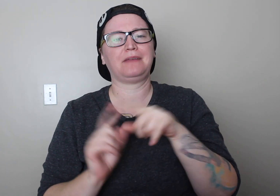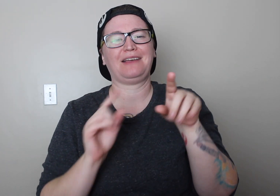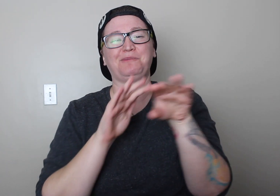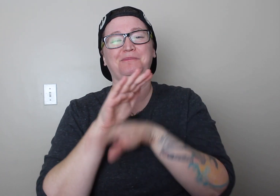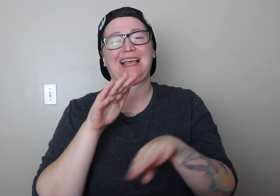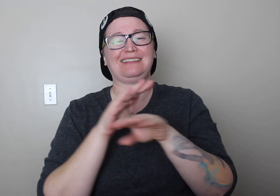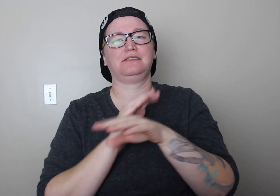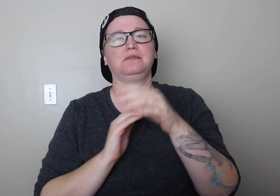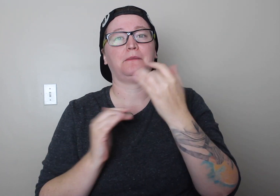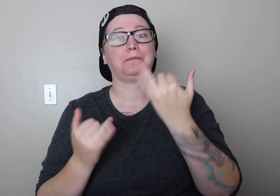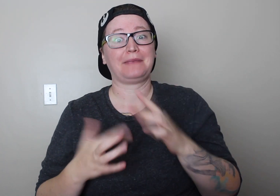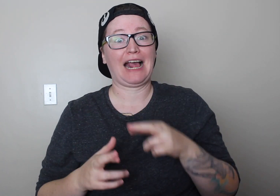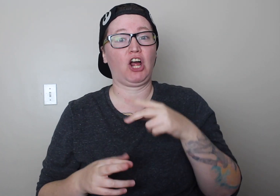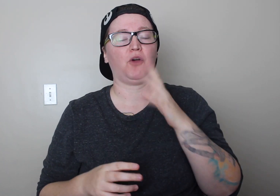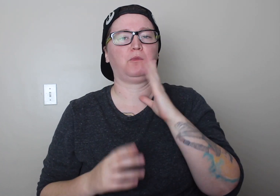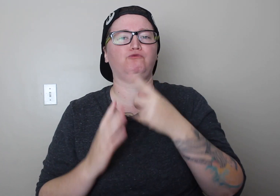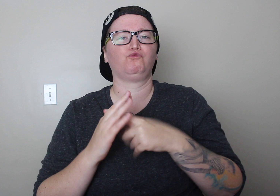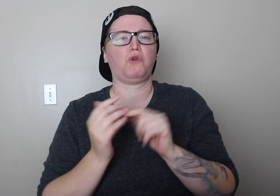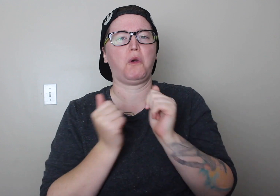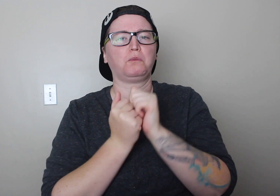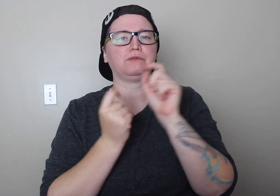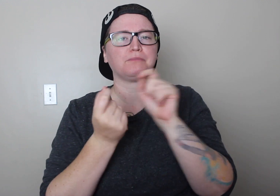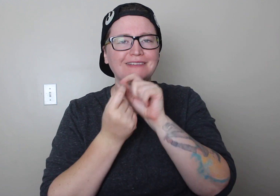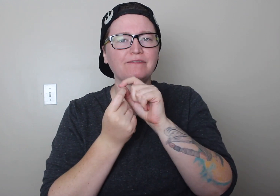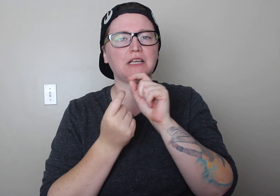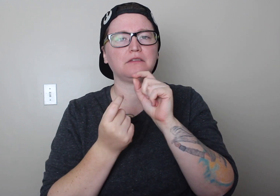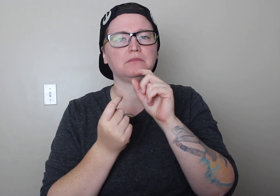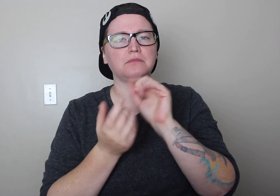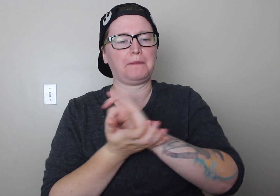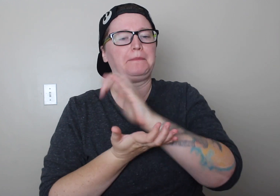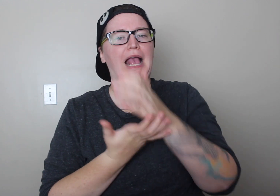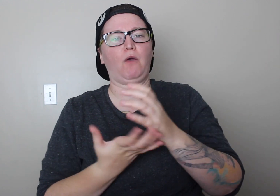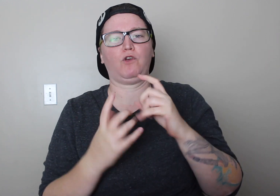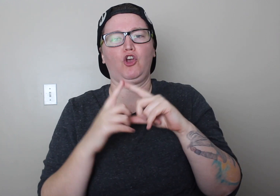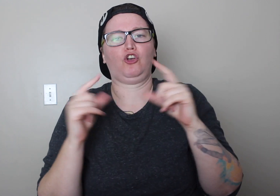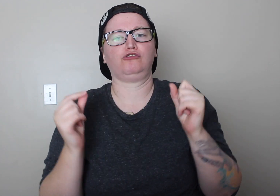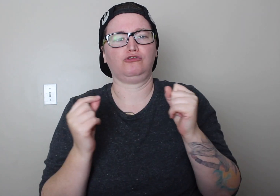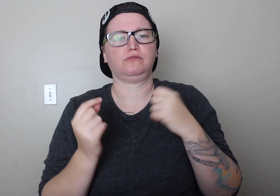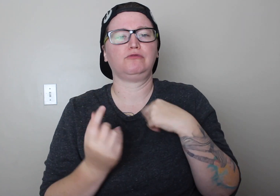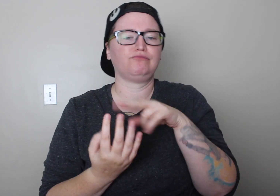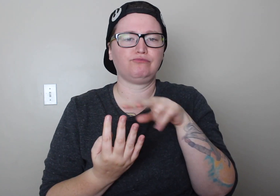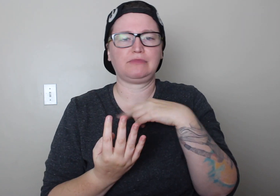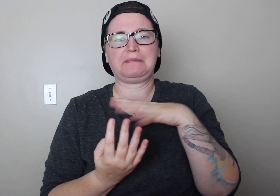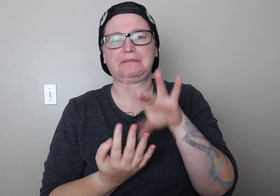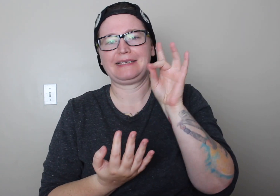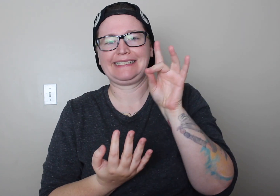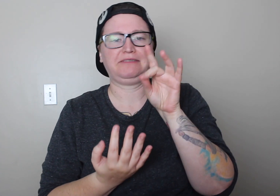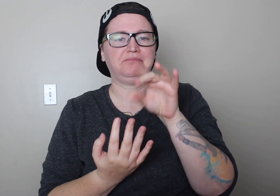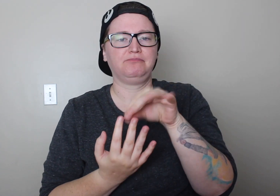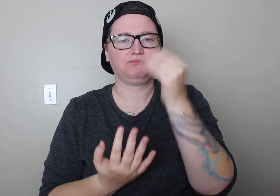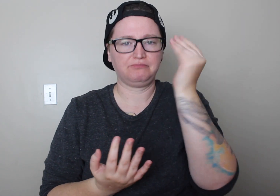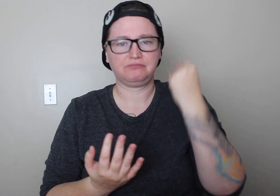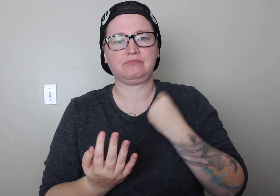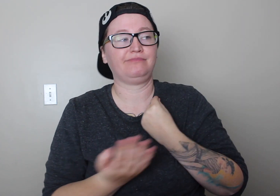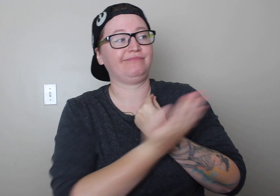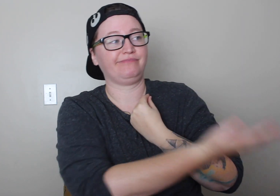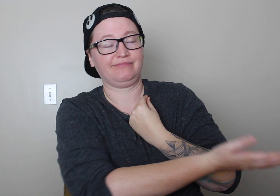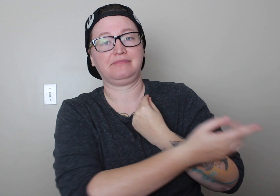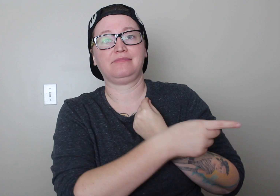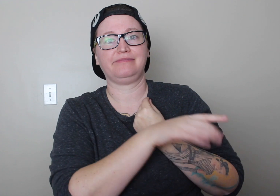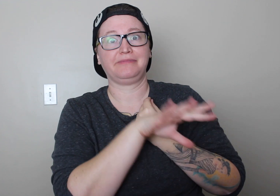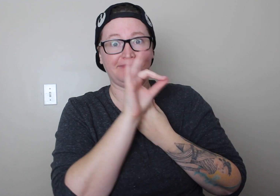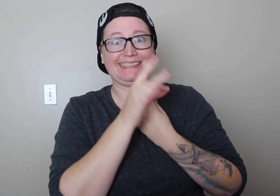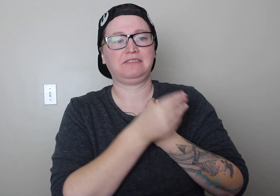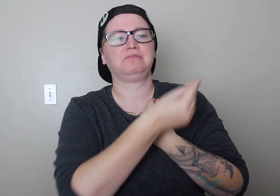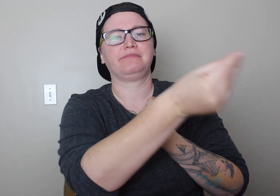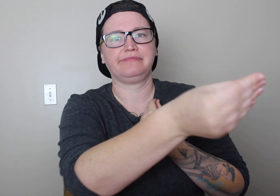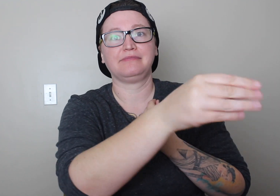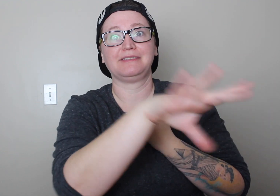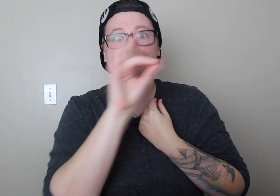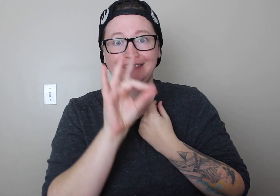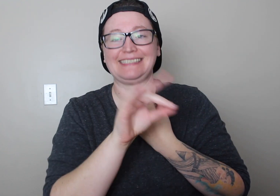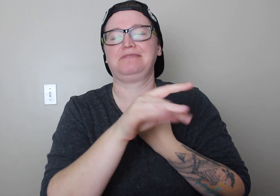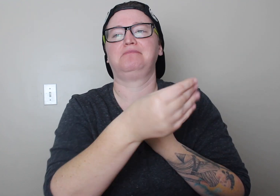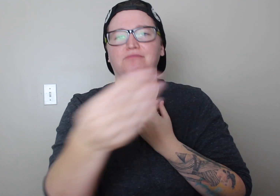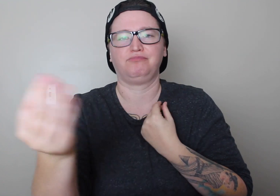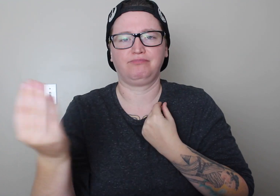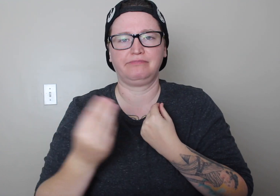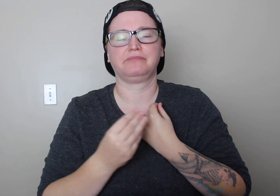Basically, a player will start with certain amount of cards to choose one from, then pass it along to another player to do the same and so on.